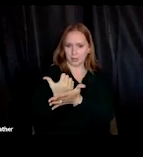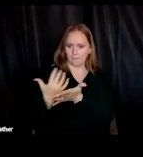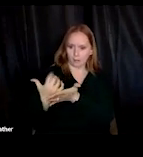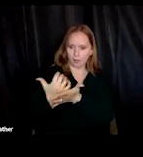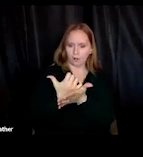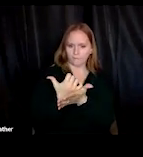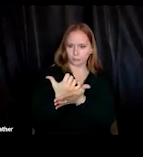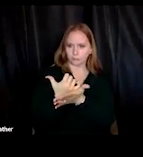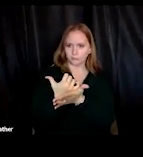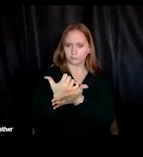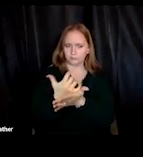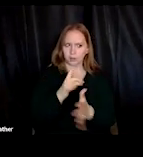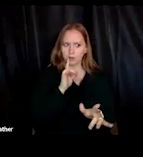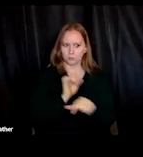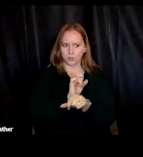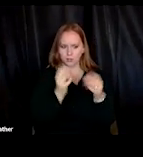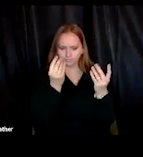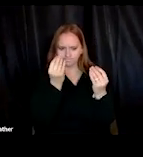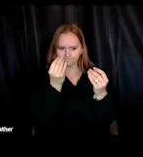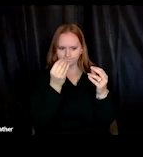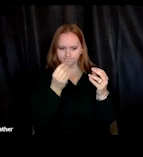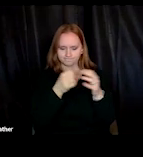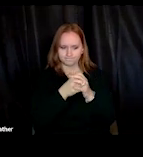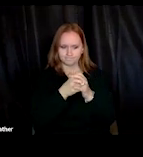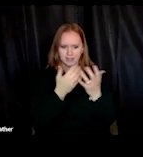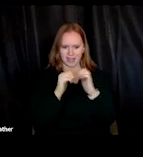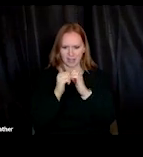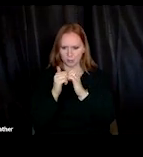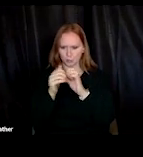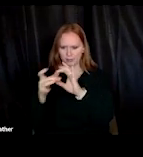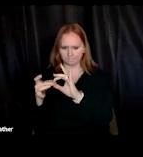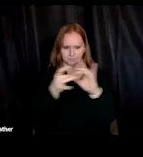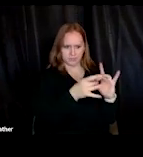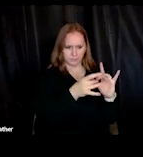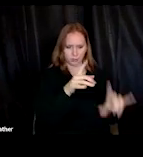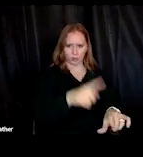But really thinking about how do we connect people to long-term financial stability? How do we have creative solutions